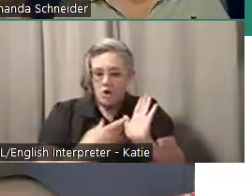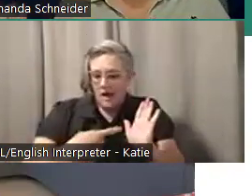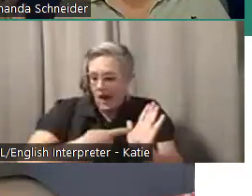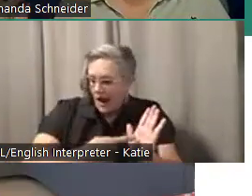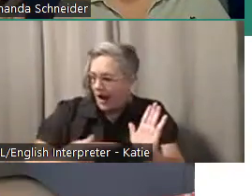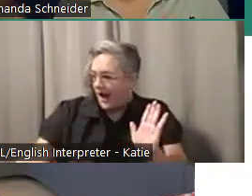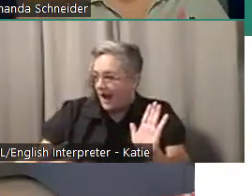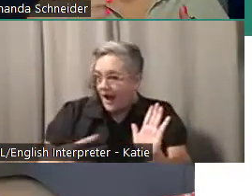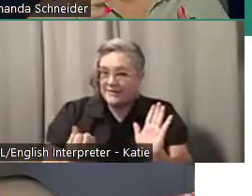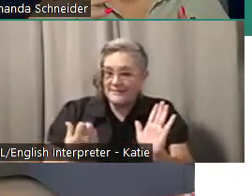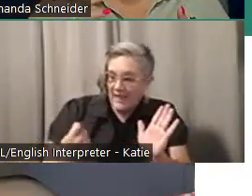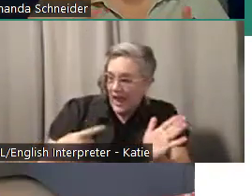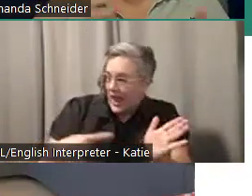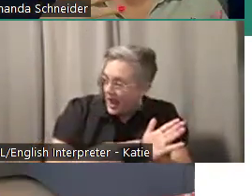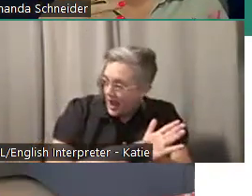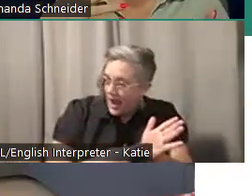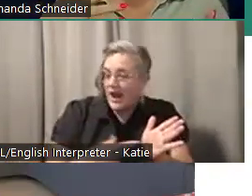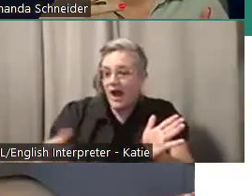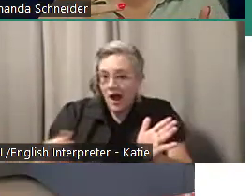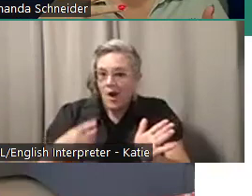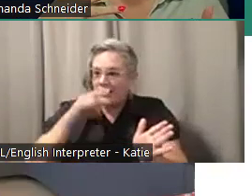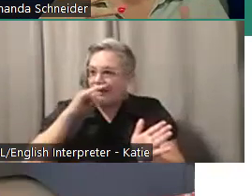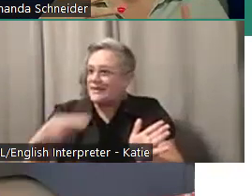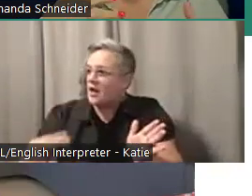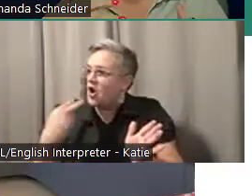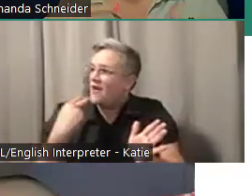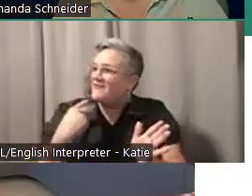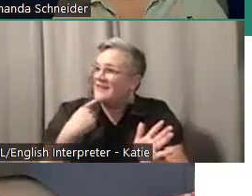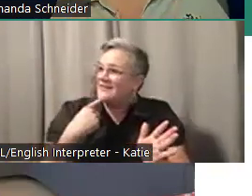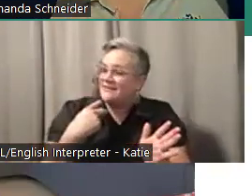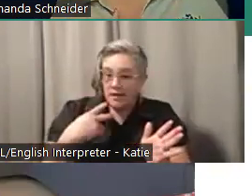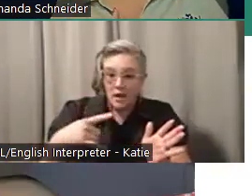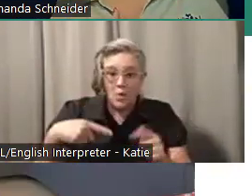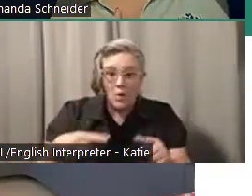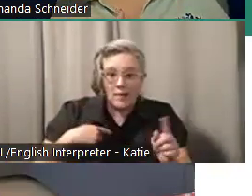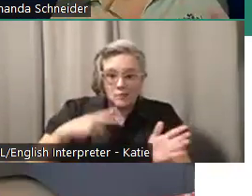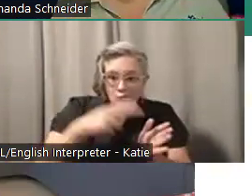And maybe sign, or have the child have access to your face while you're reading. Um…